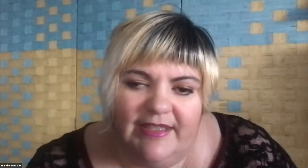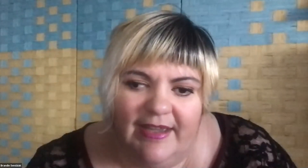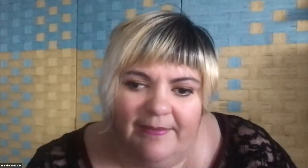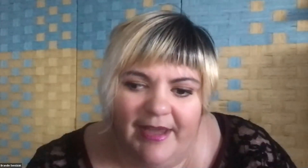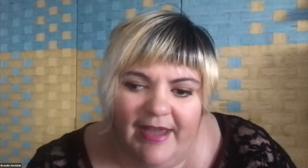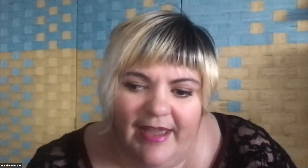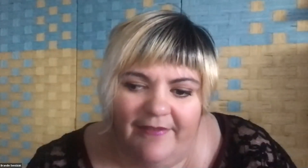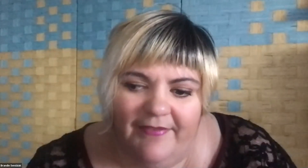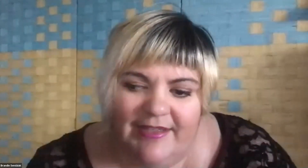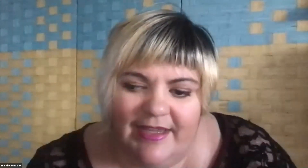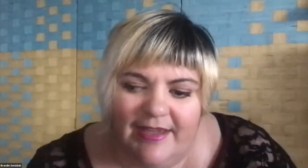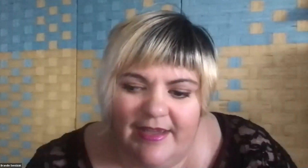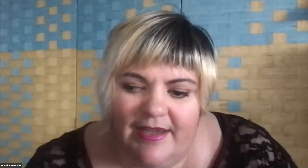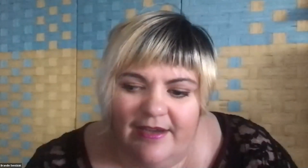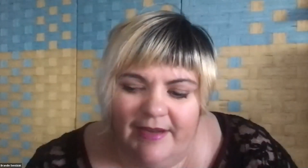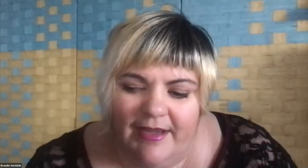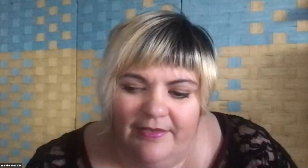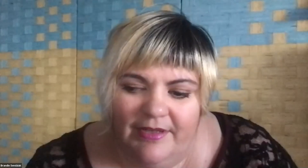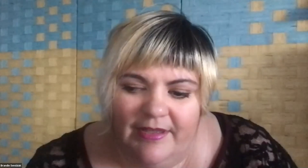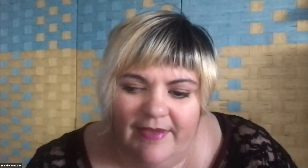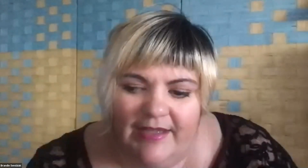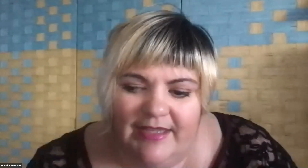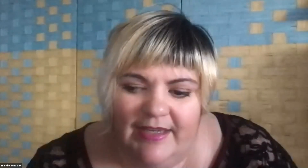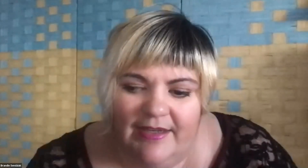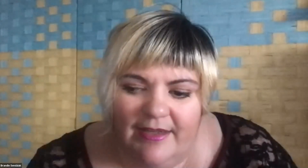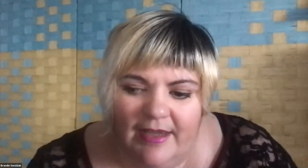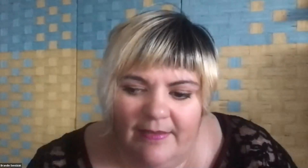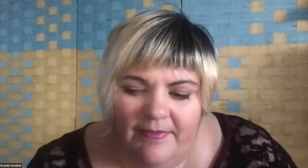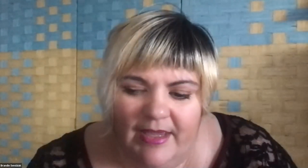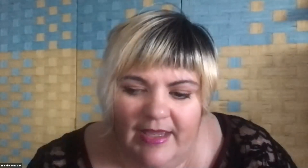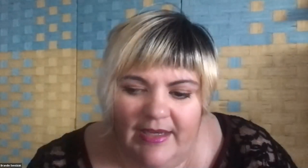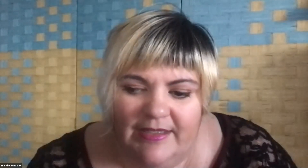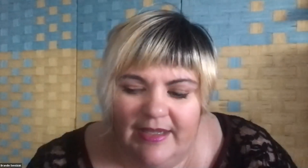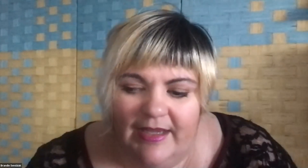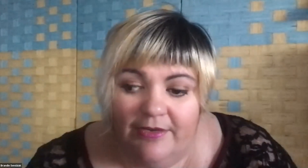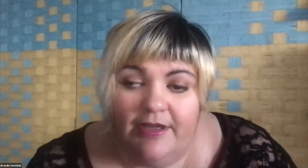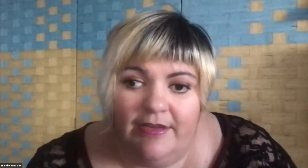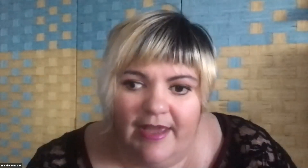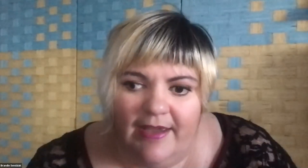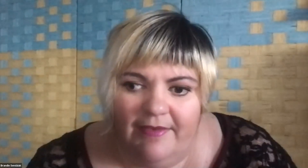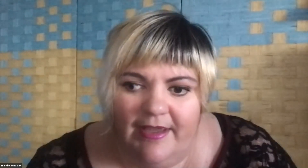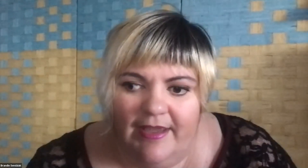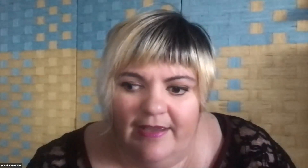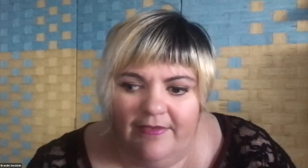and not in -- and not being a priority for the vaccination. So we're going to do to hopefully some advocacy around